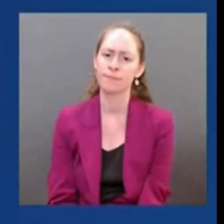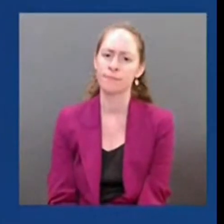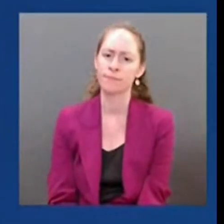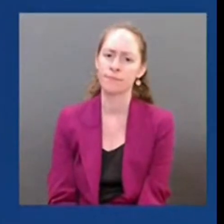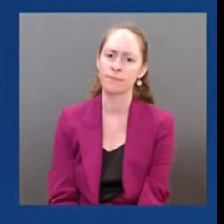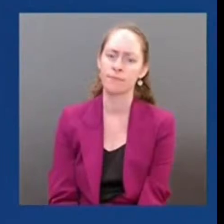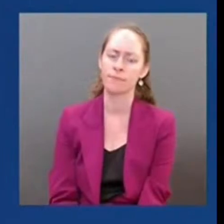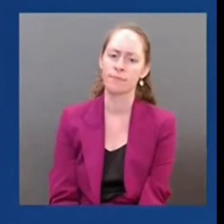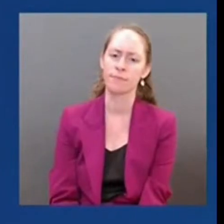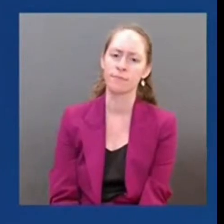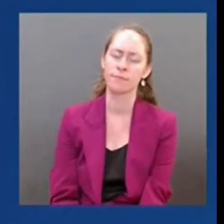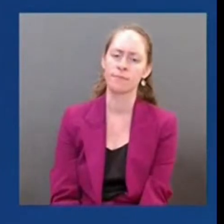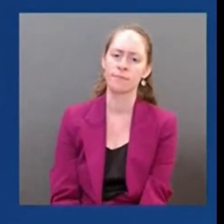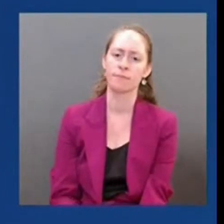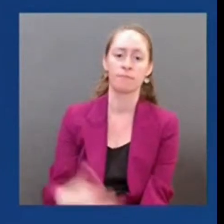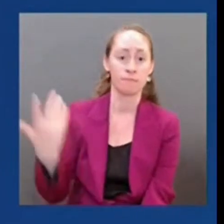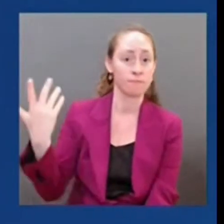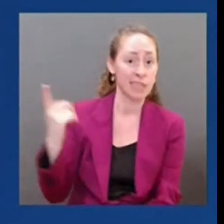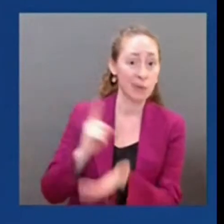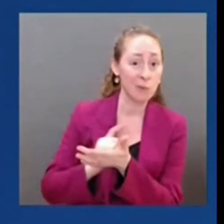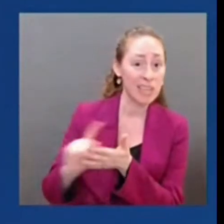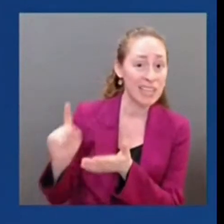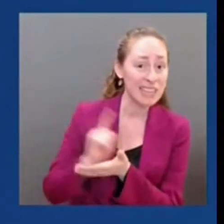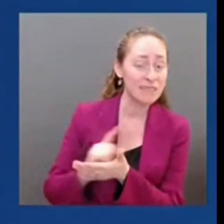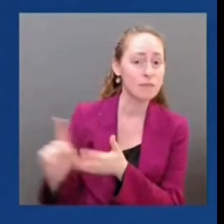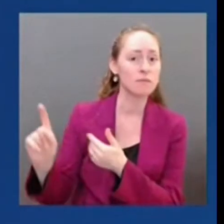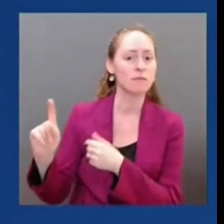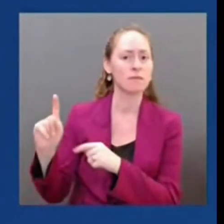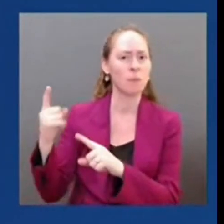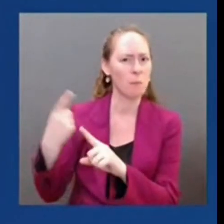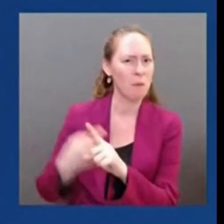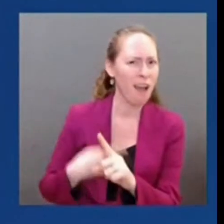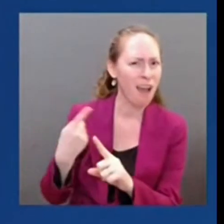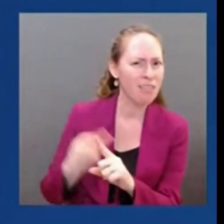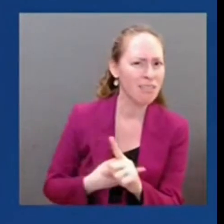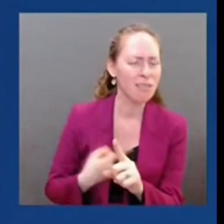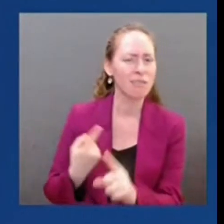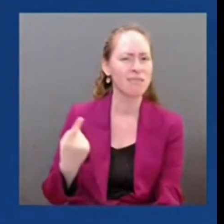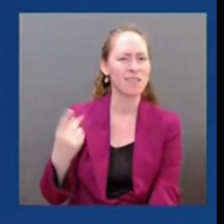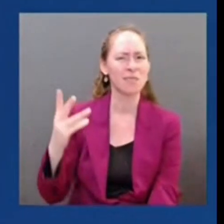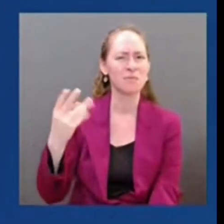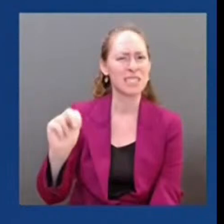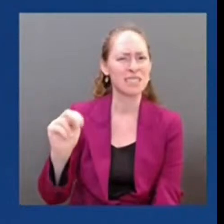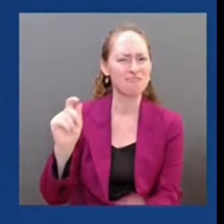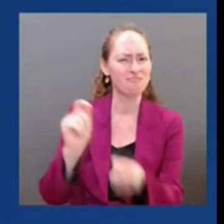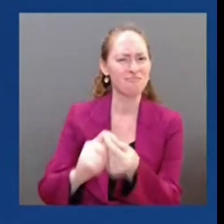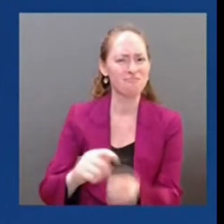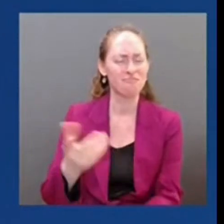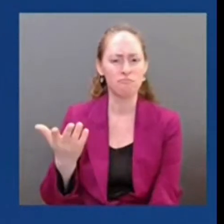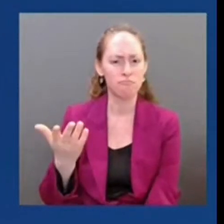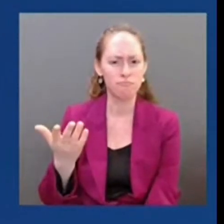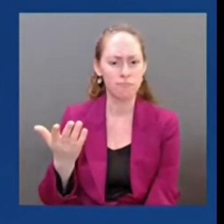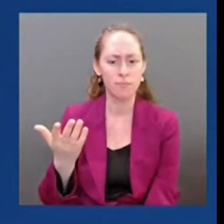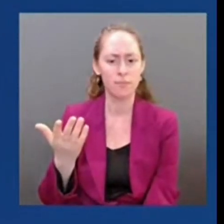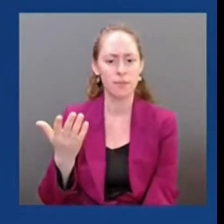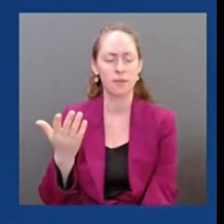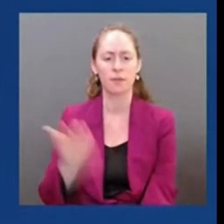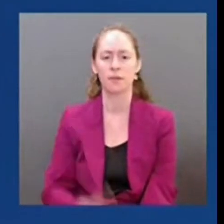THOSE UNDER 5. REALISTICALLY, BECAUSE THIS IS A QUESTION WE GET ASKED. ARE WE WEEKS OR MONTHS AWAY FROM THE SHOTS?